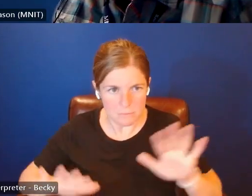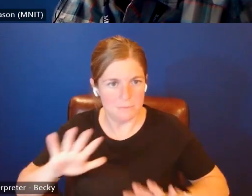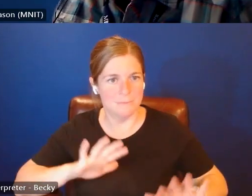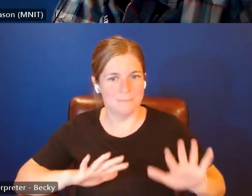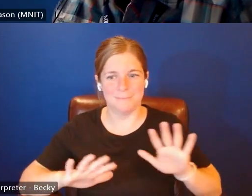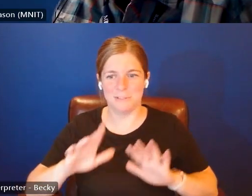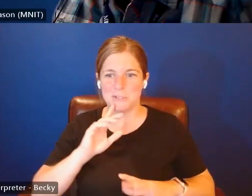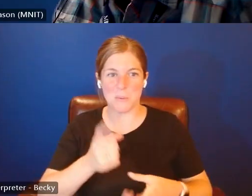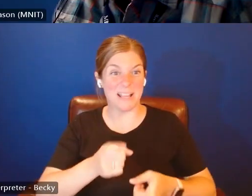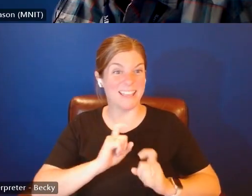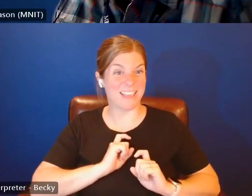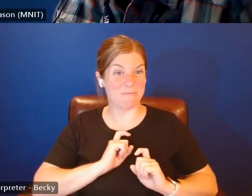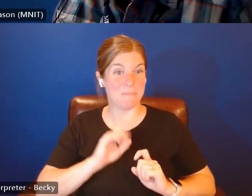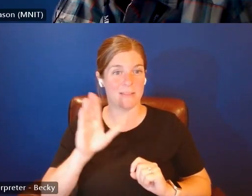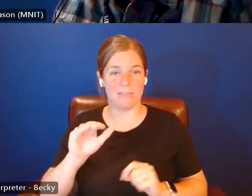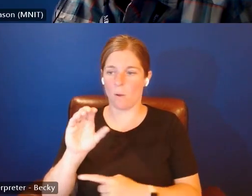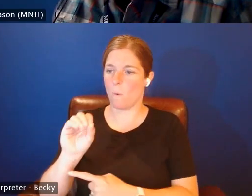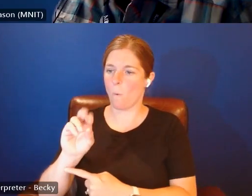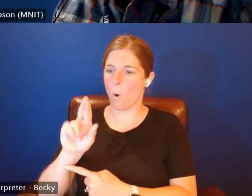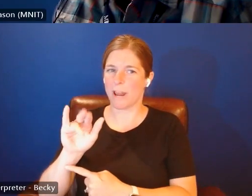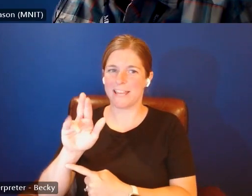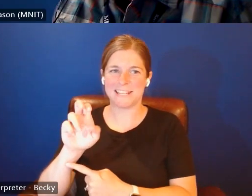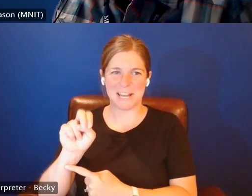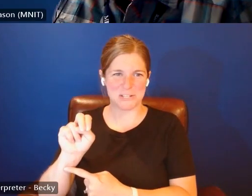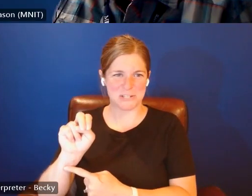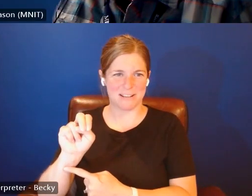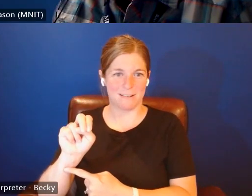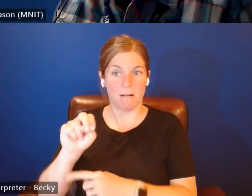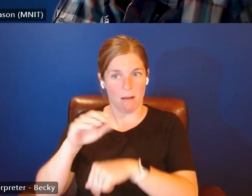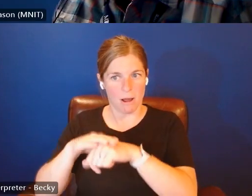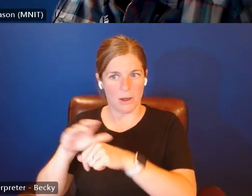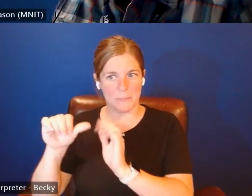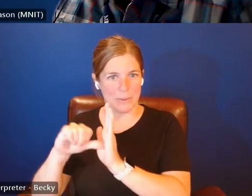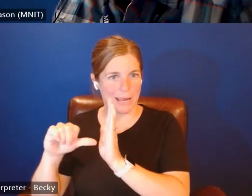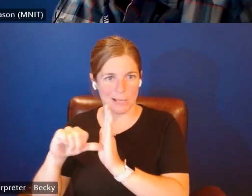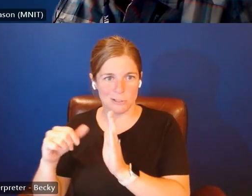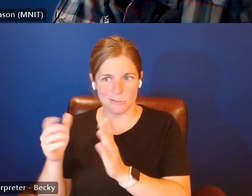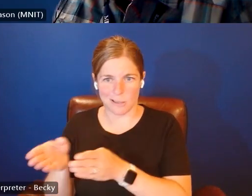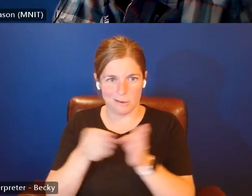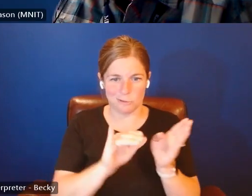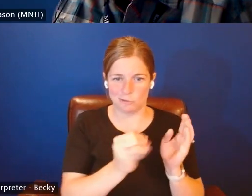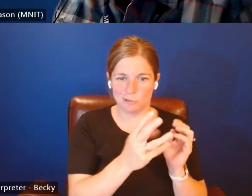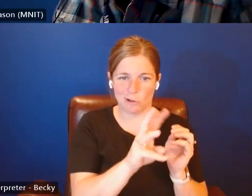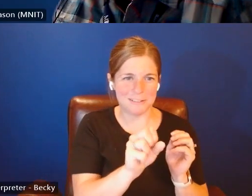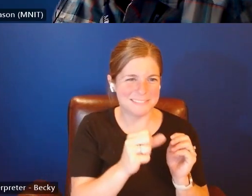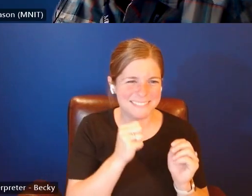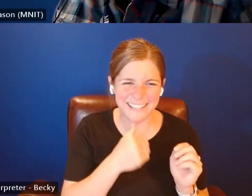I did not have using JAWS for many years before. But JAWS doesn't do that quite as much.